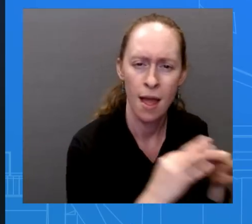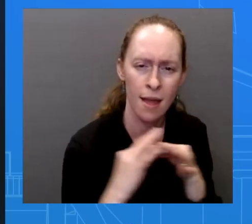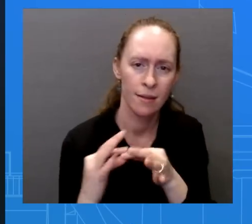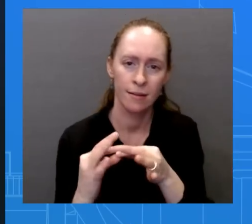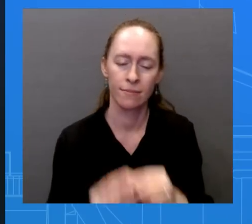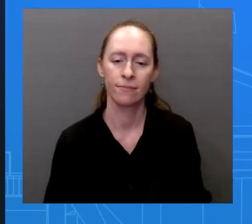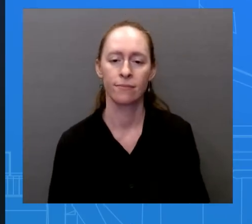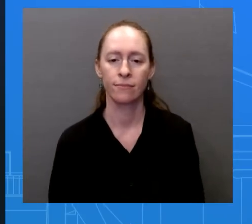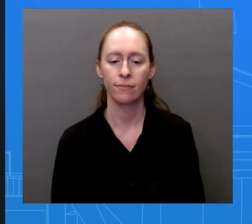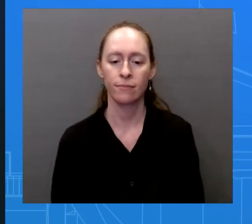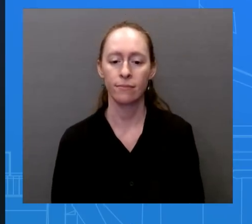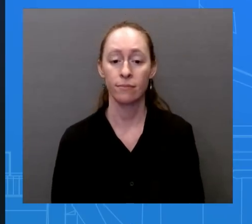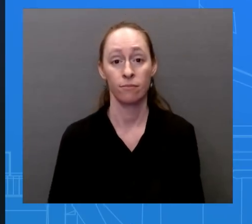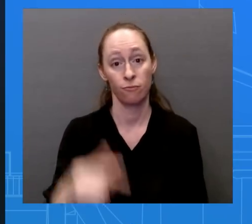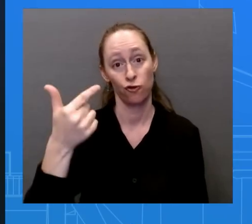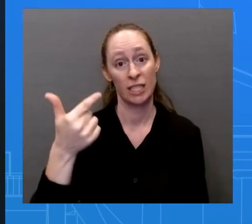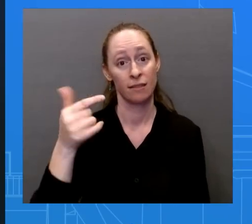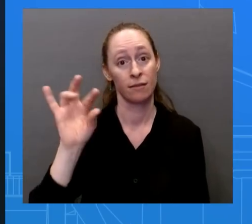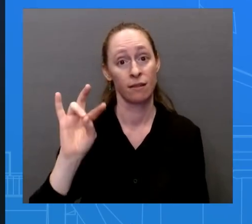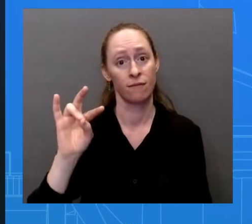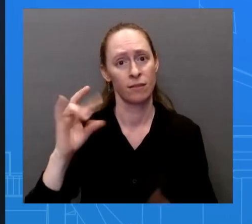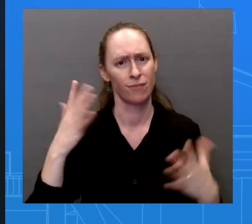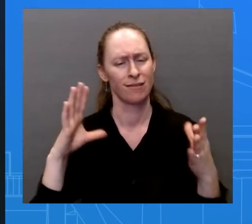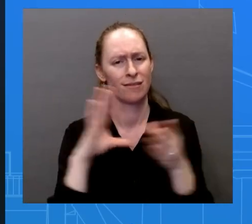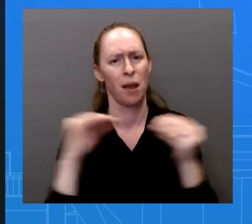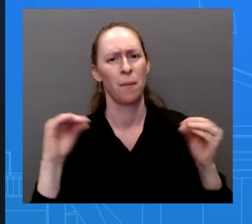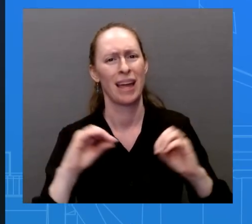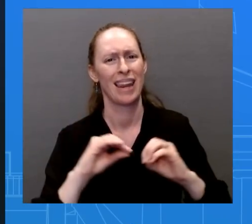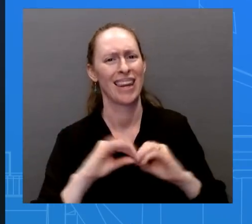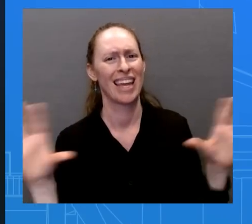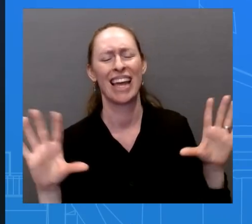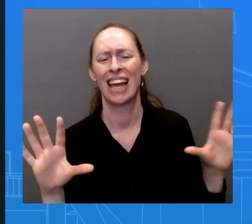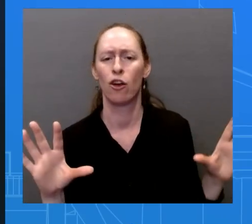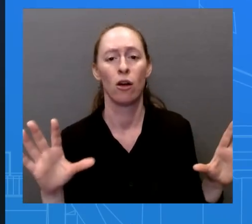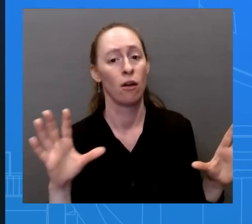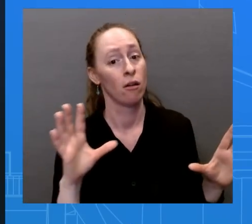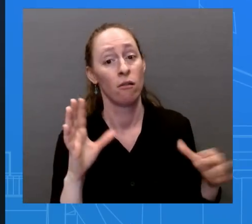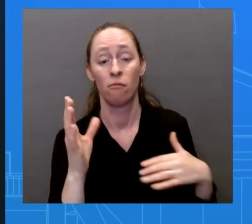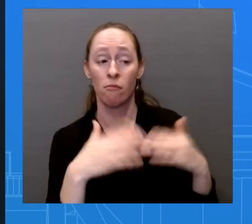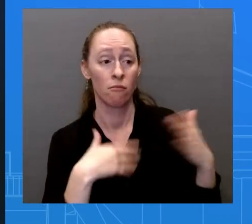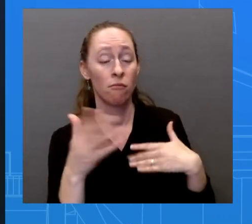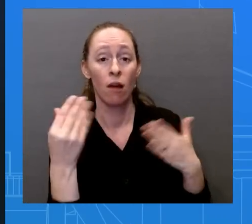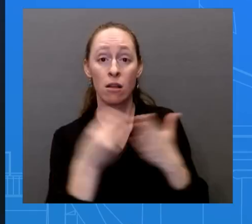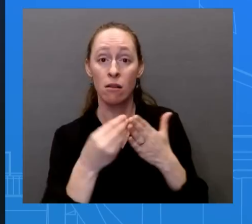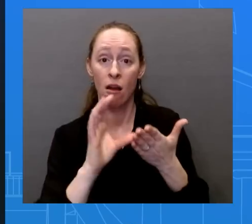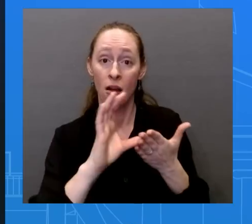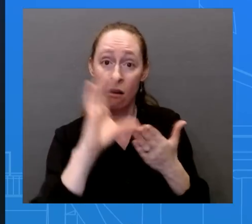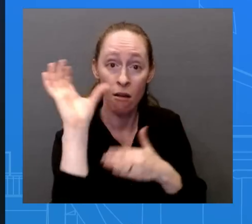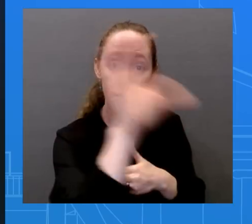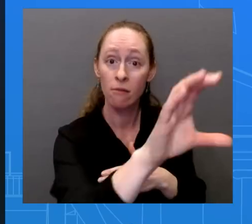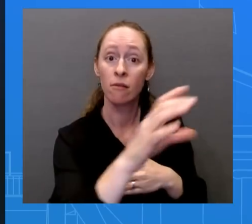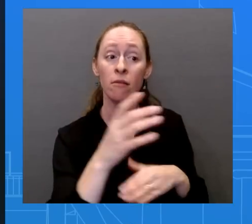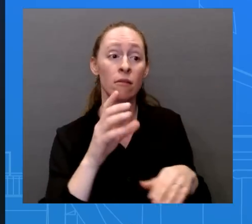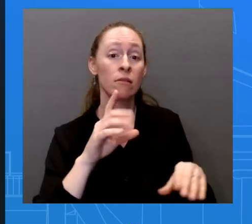continue to provide -- economic assistance and -- and security assistance -- to Ukraine.